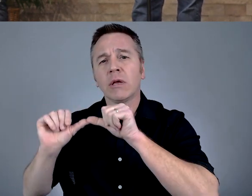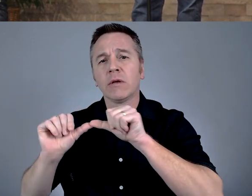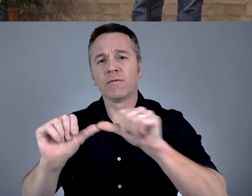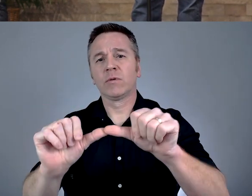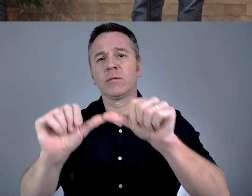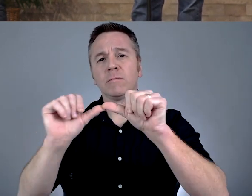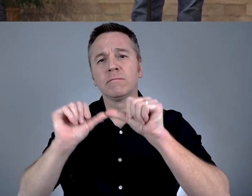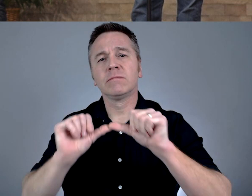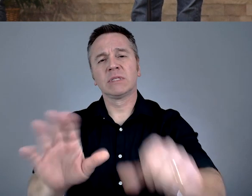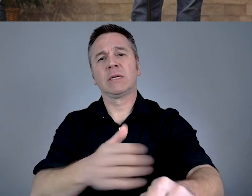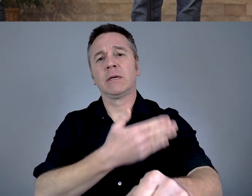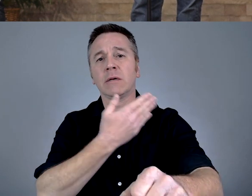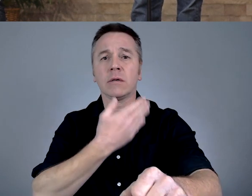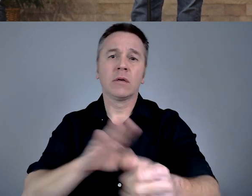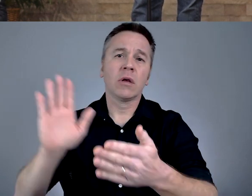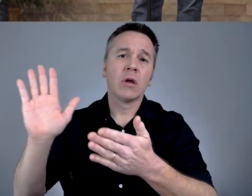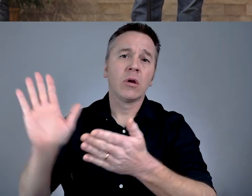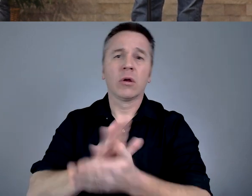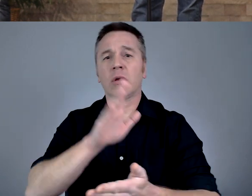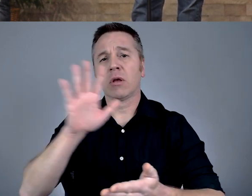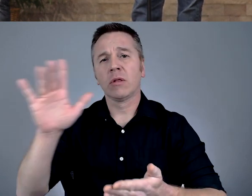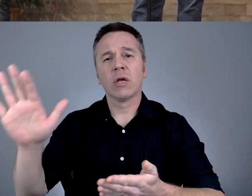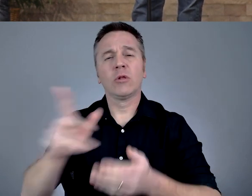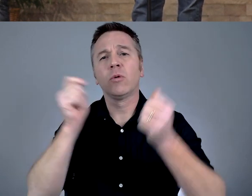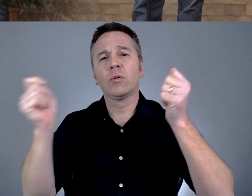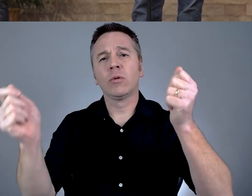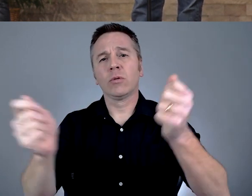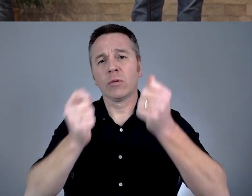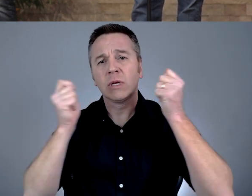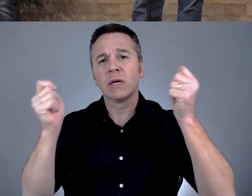O sing hallelujah!